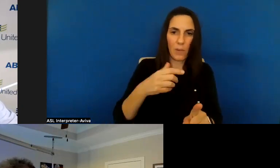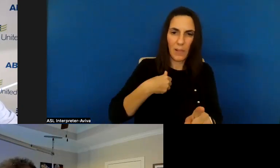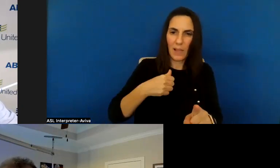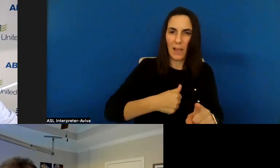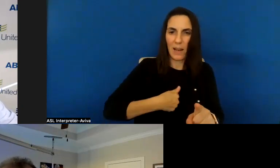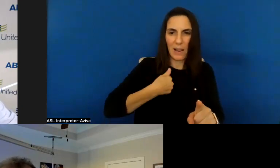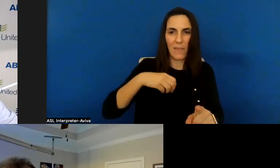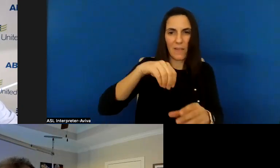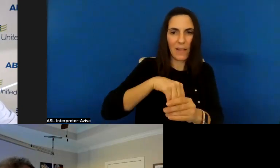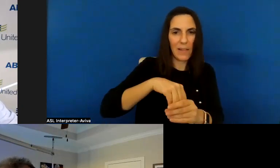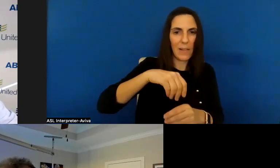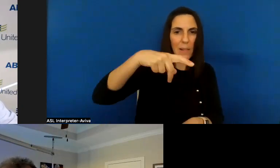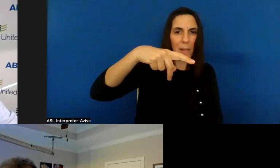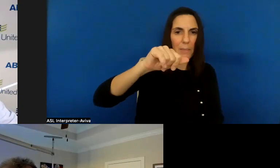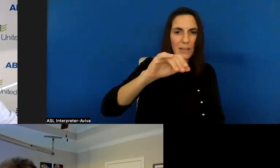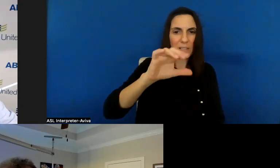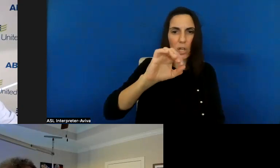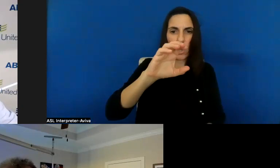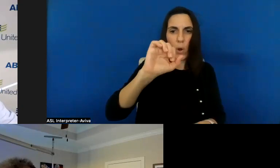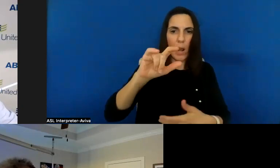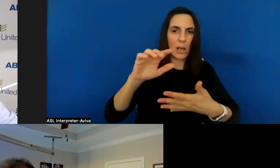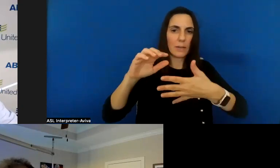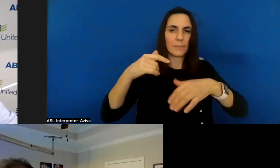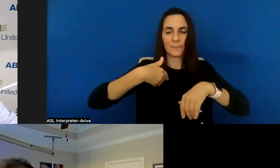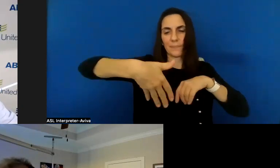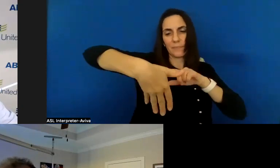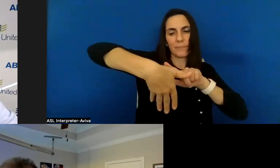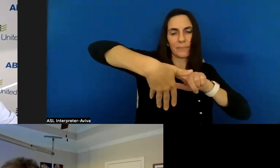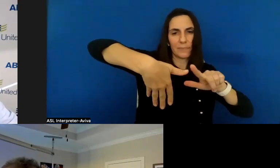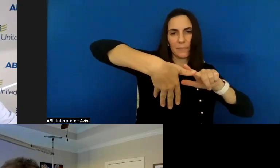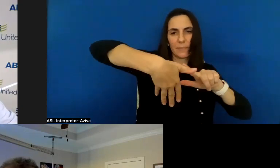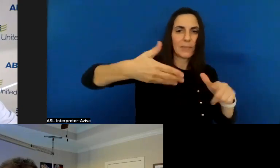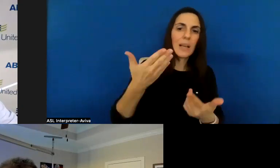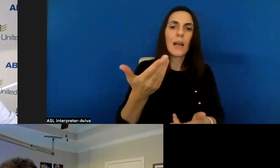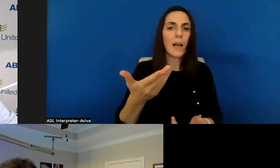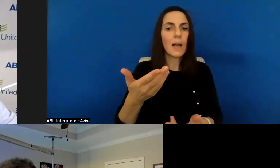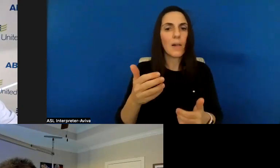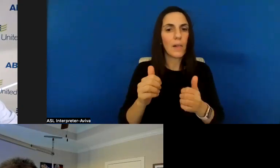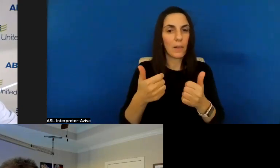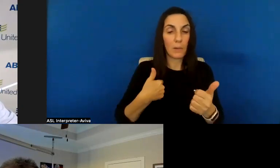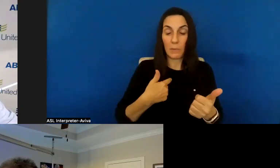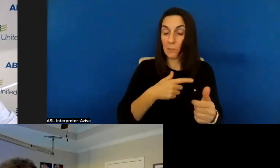Pensacola, and we got hit with Hurricane Sally, and we're pretty much devastated with the the dems that occurred. 11:14:30 Wow!